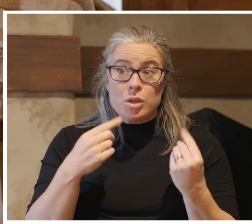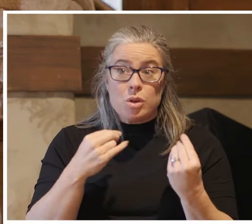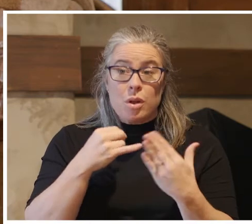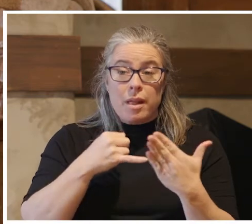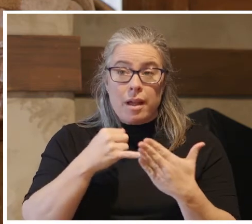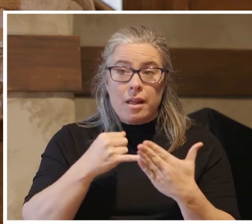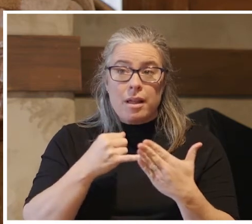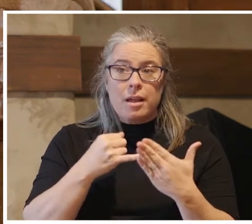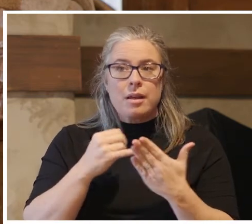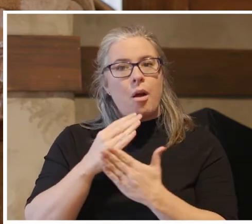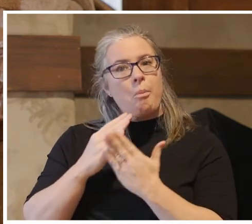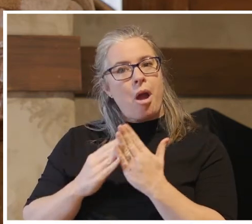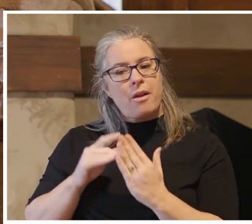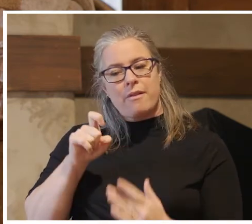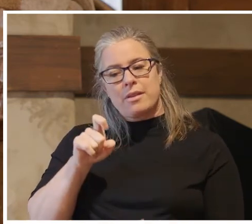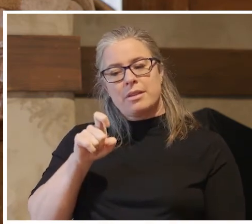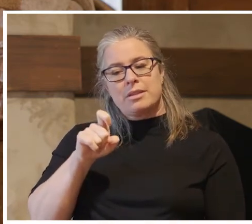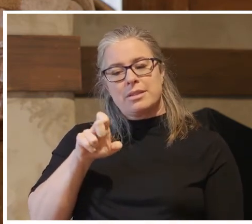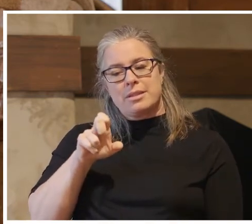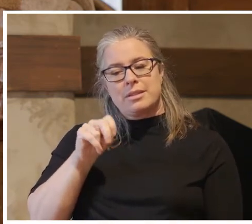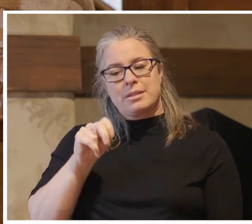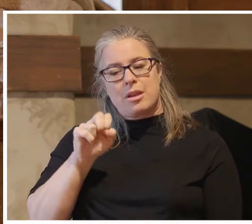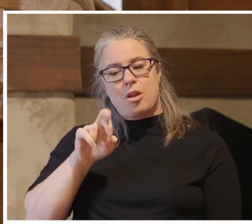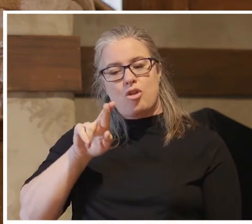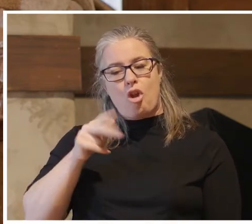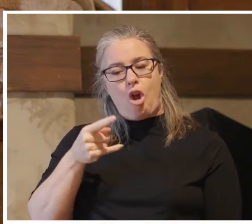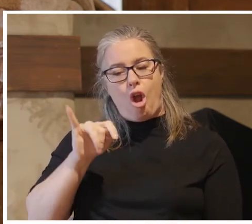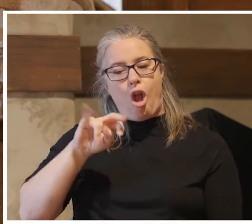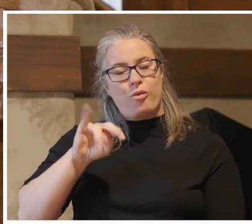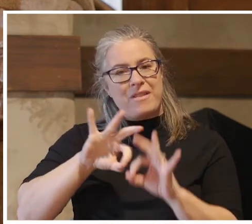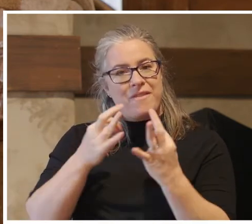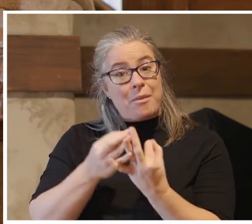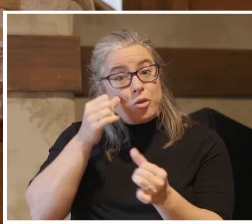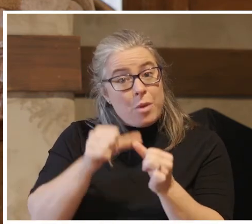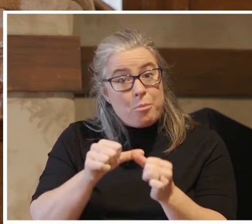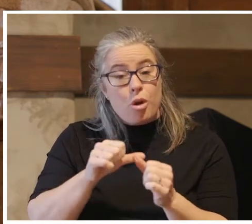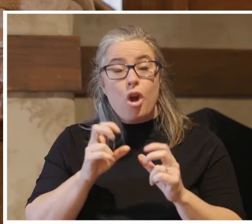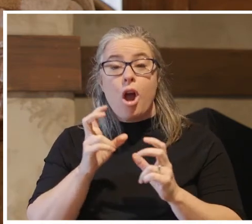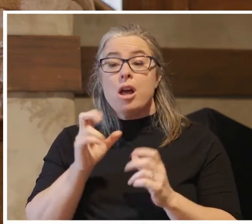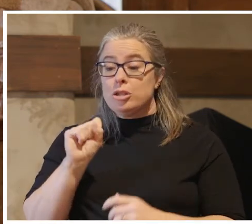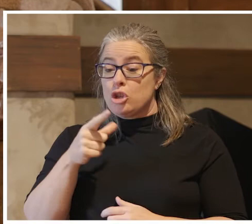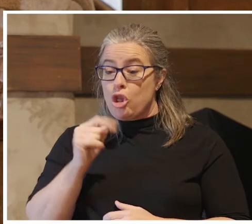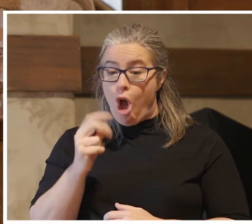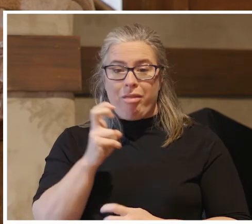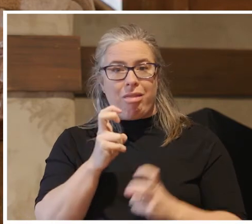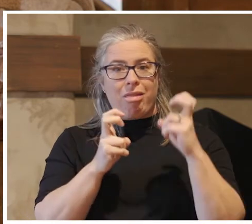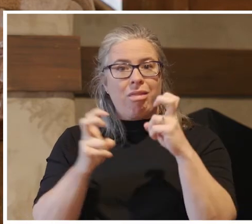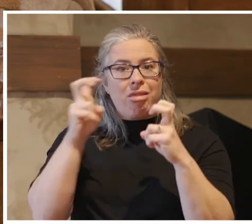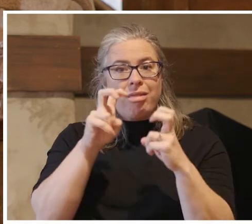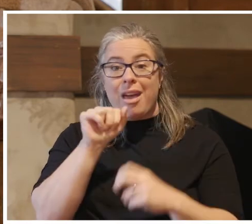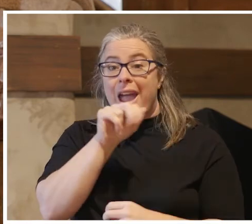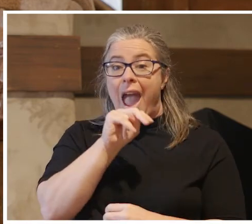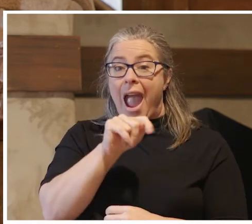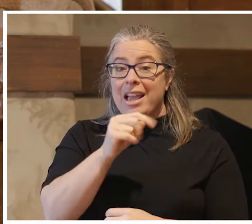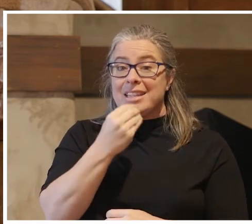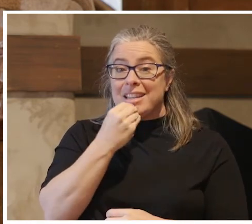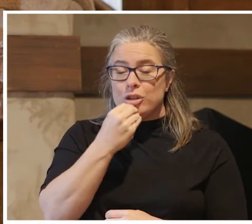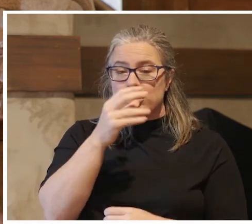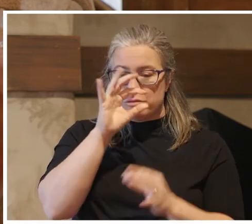it was a part of the xenarthra family, do you remember? Sloths, anteaters, and armadillos.